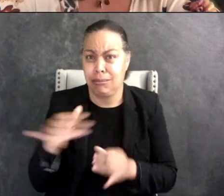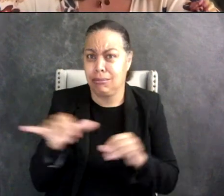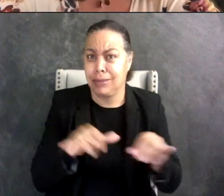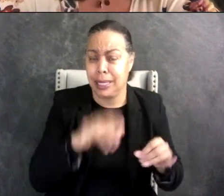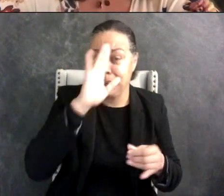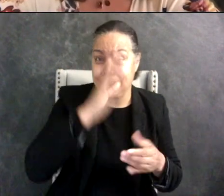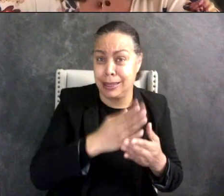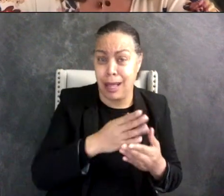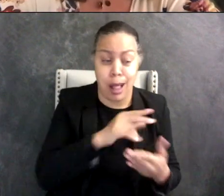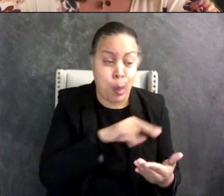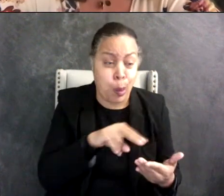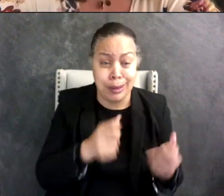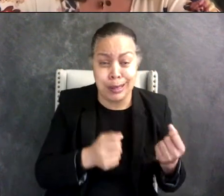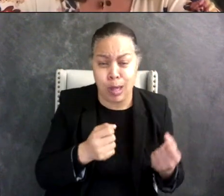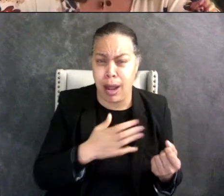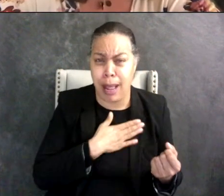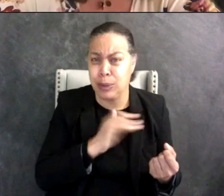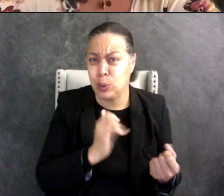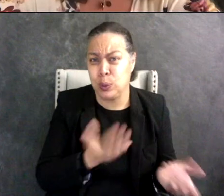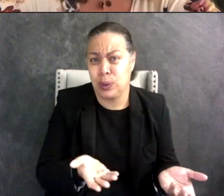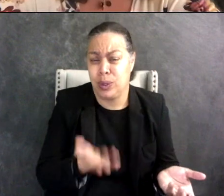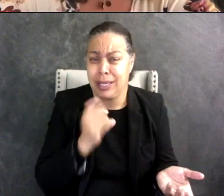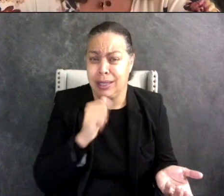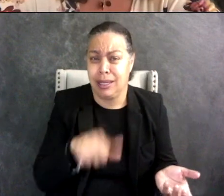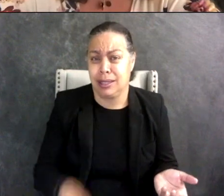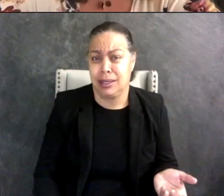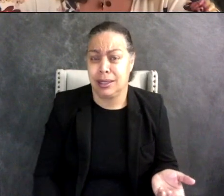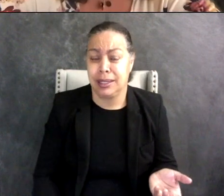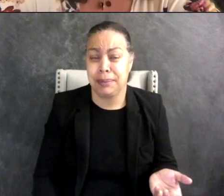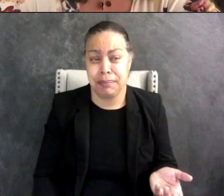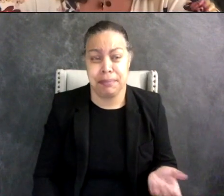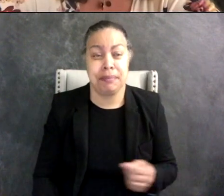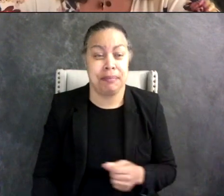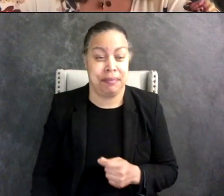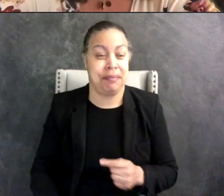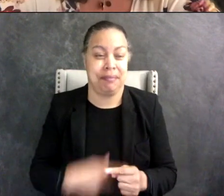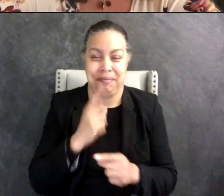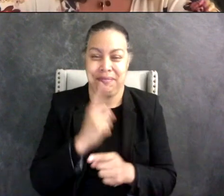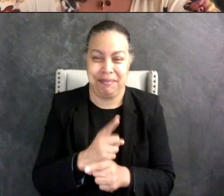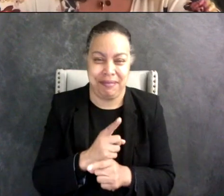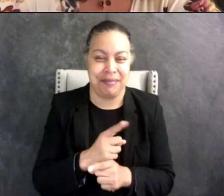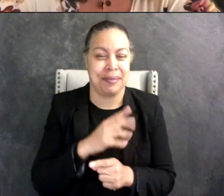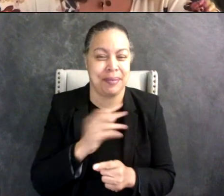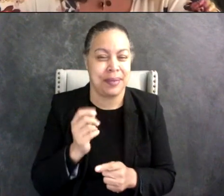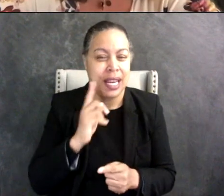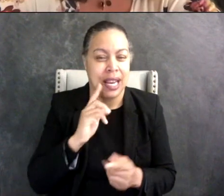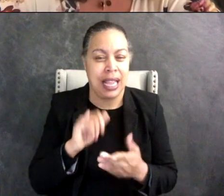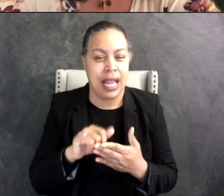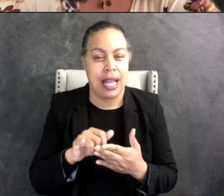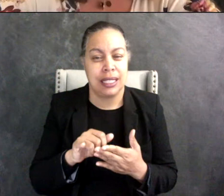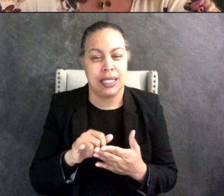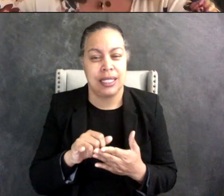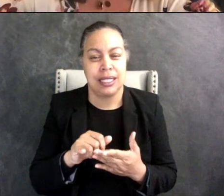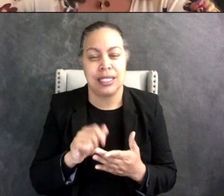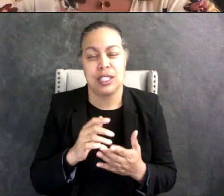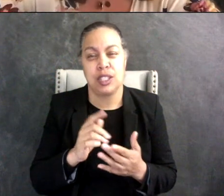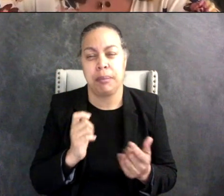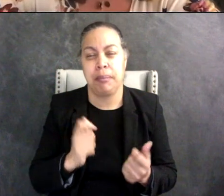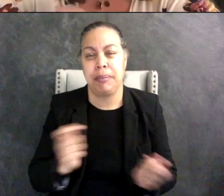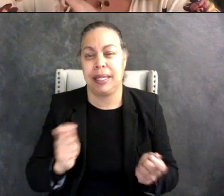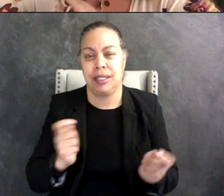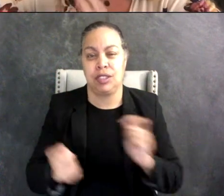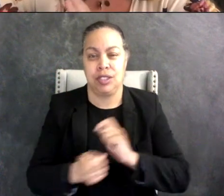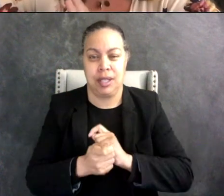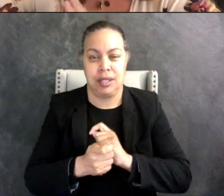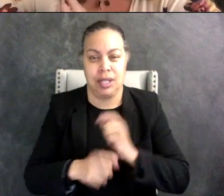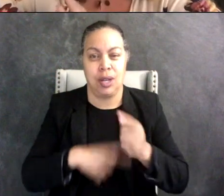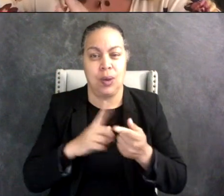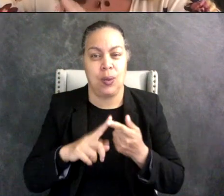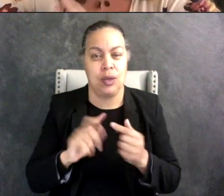Yeah I think it's such a shift when you can just appreciate the way